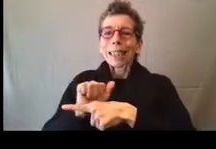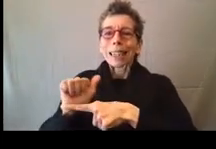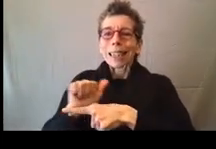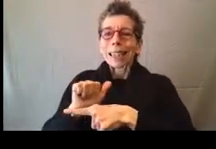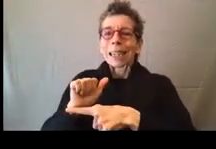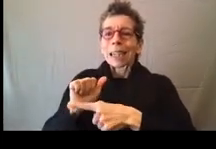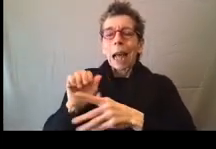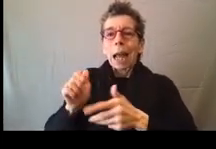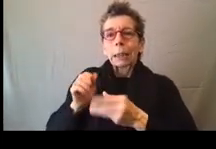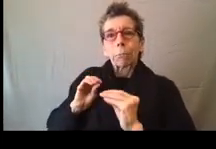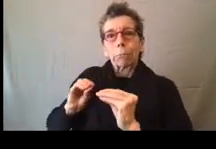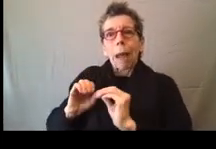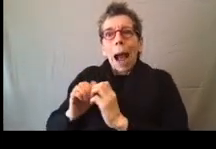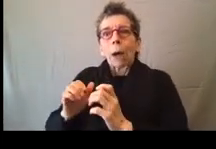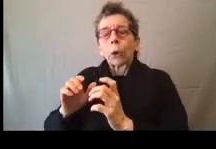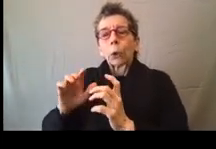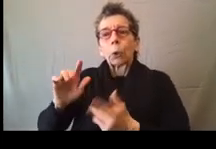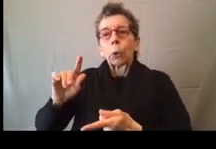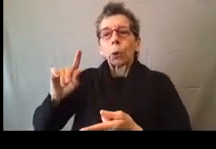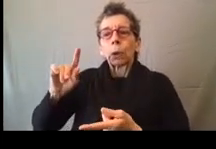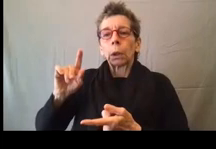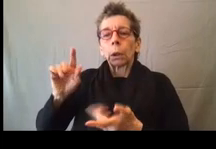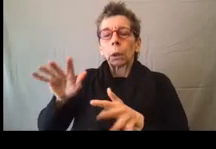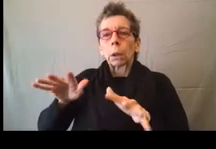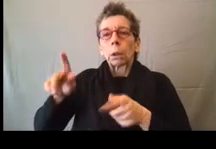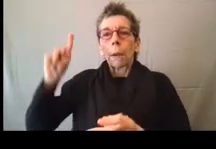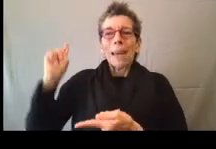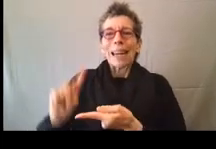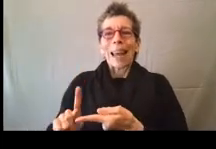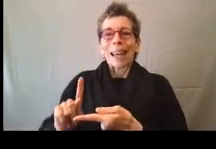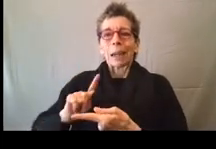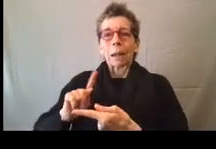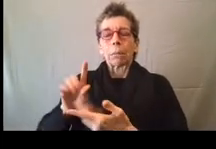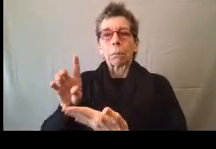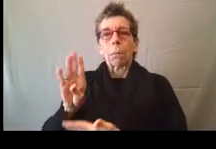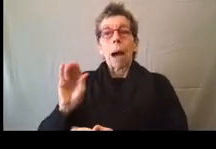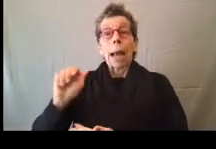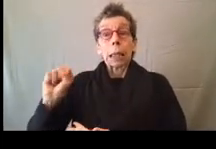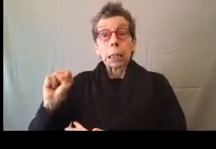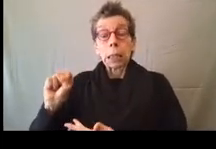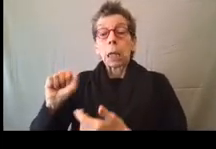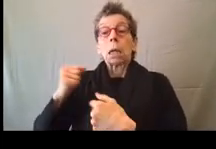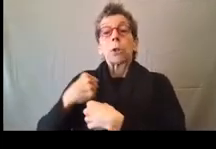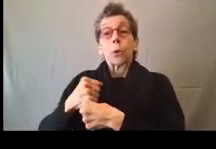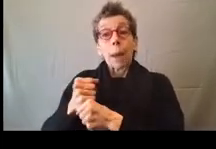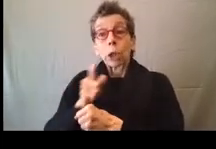can be implemented targeted to those practices, to ensure equal opportunity for people with